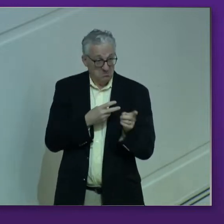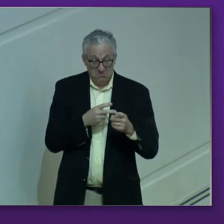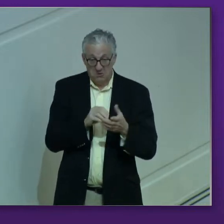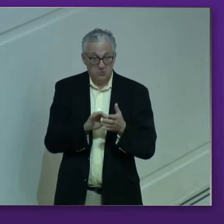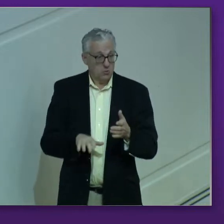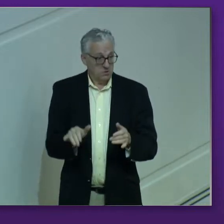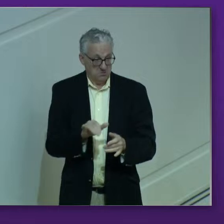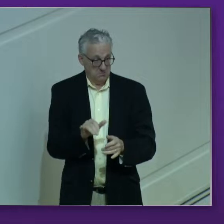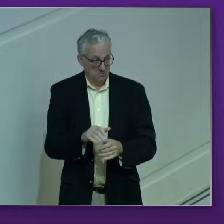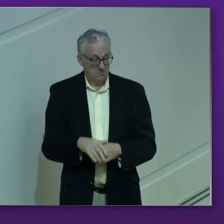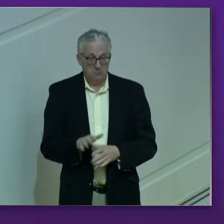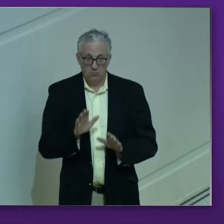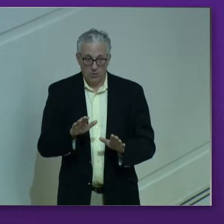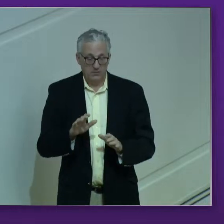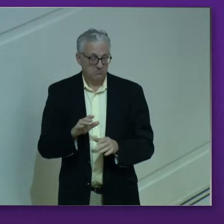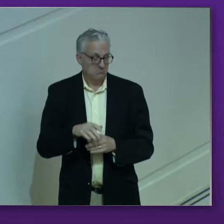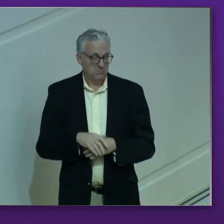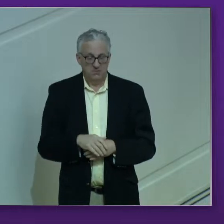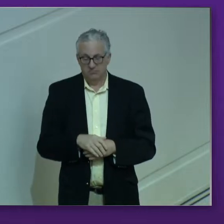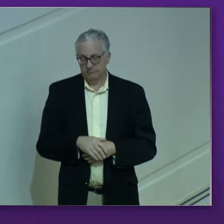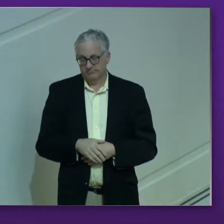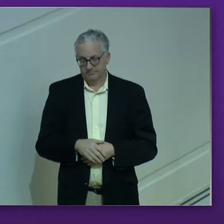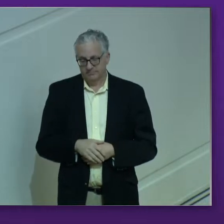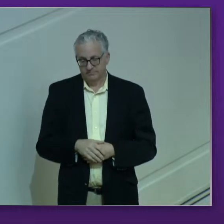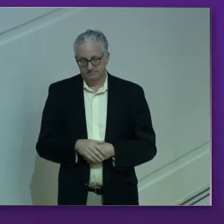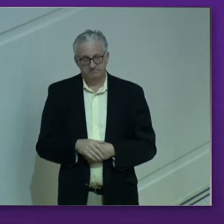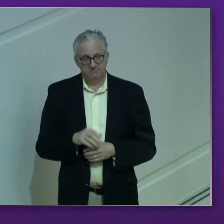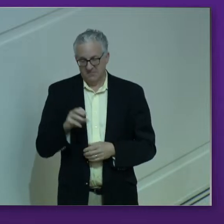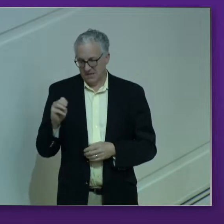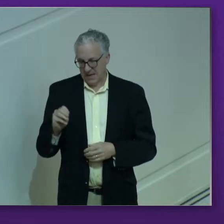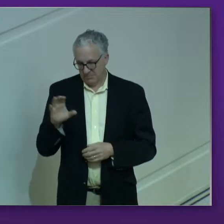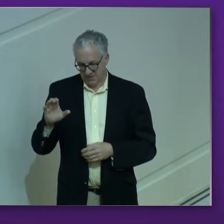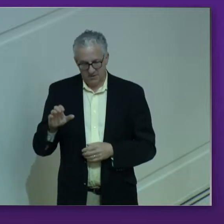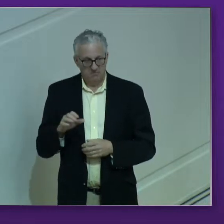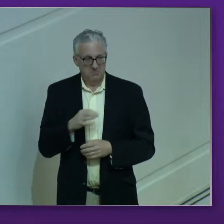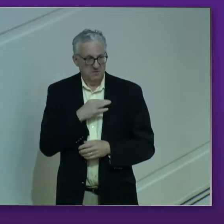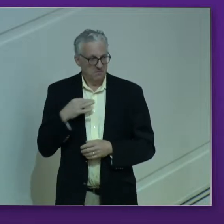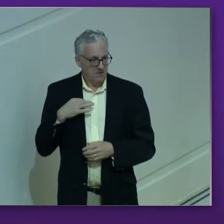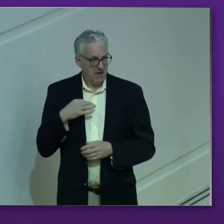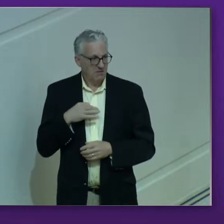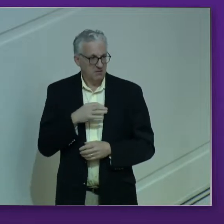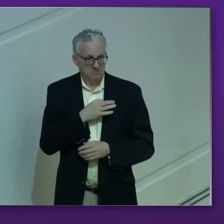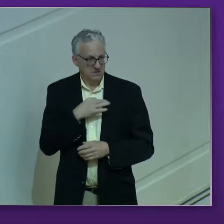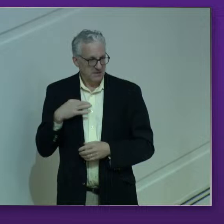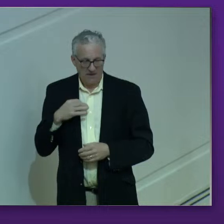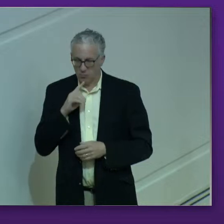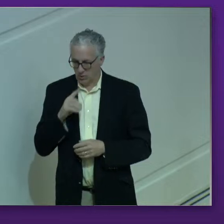SERIES FROM THE 20 MC SPITZ TONY AND FOLKLIFE HAVE GOT TO KNOW SOME OF OUR MCTV STUDENTS WHILE THEY ARE SUPREMELY